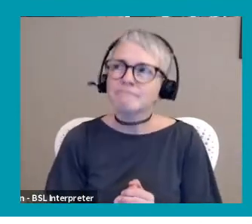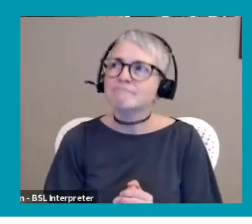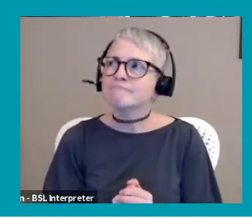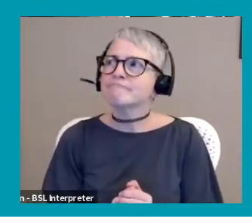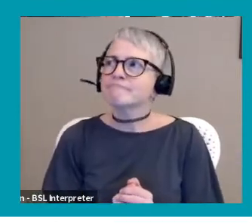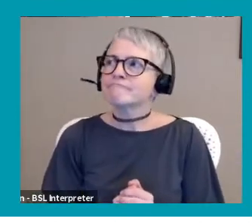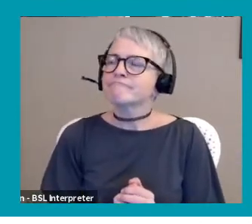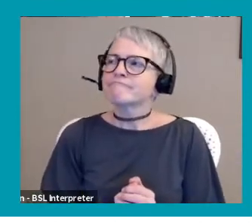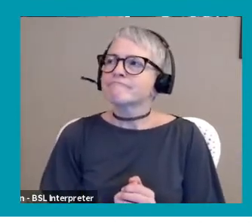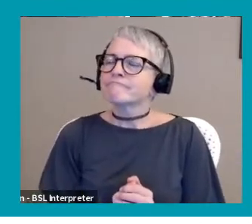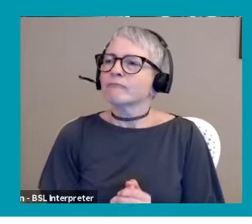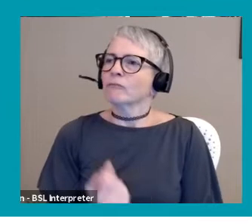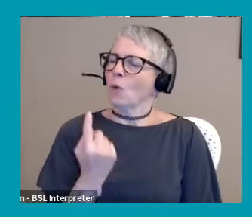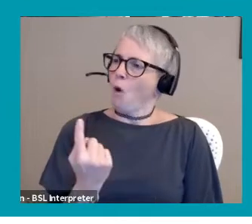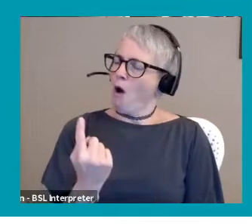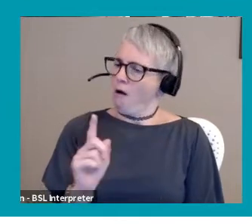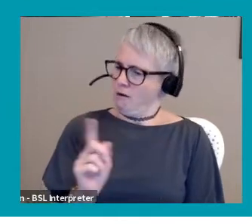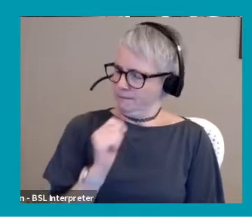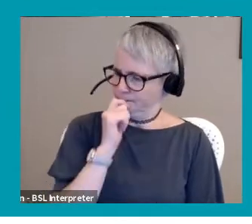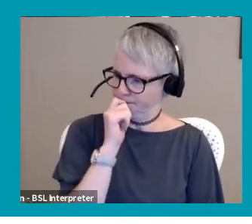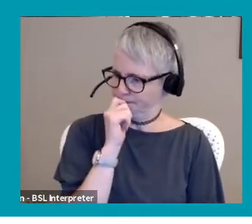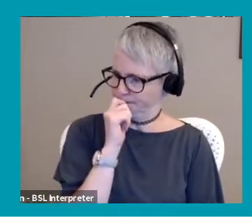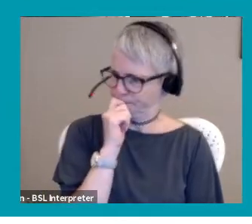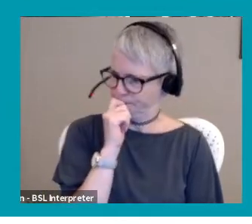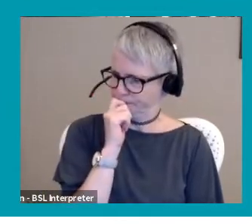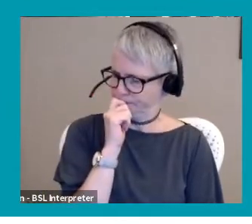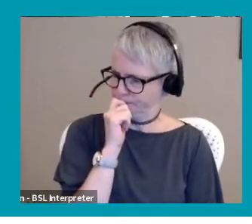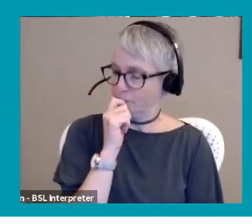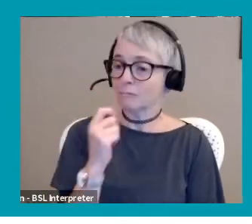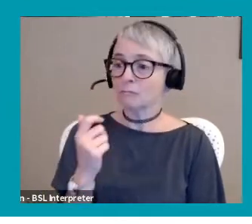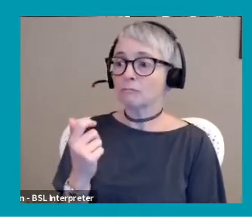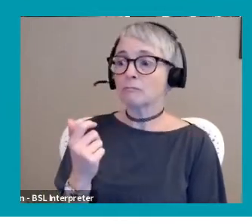struggled with actually not that there aren't any jobs out there but there